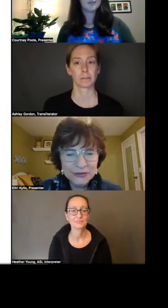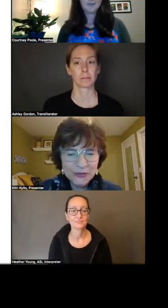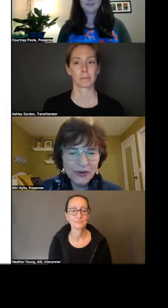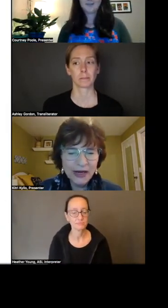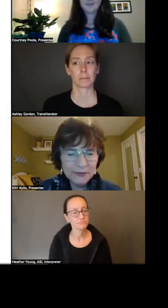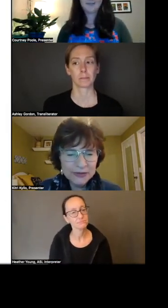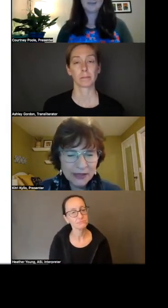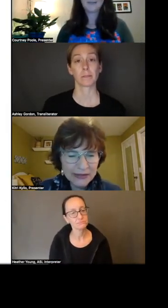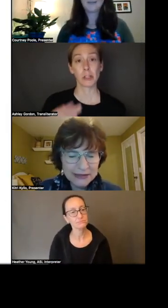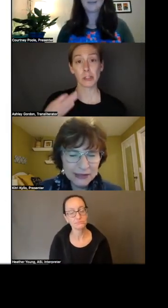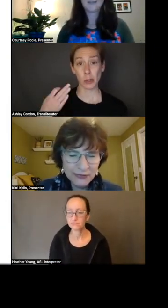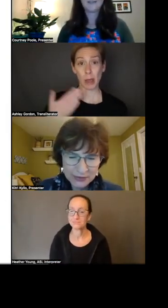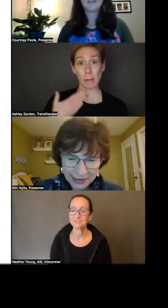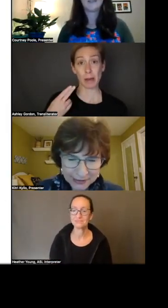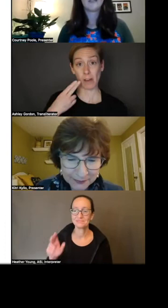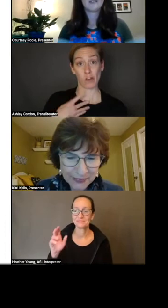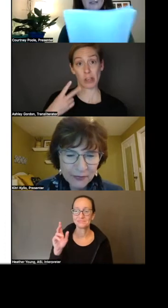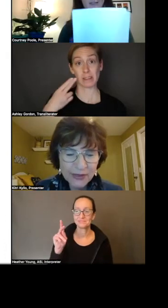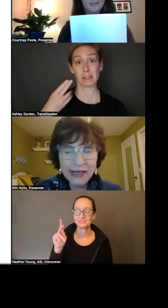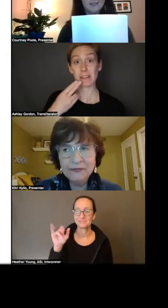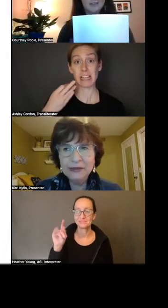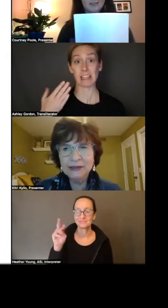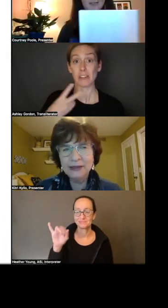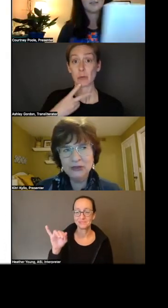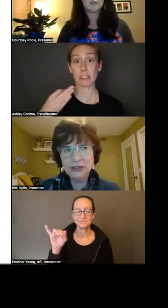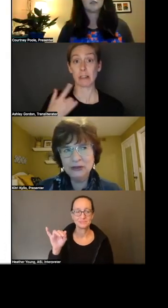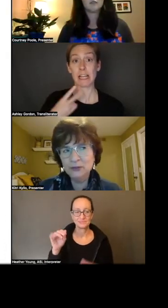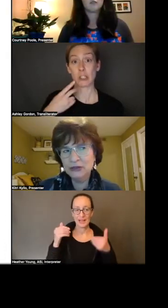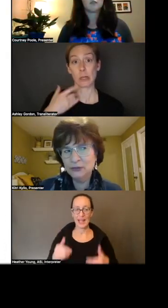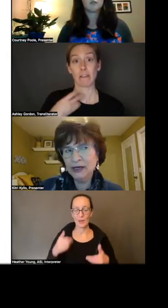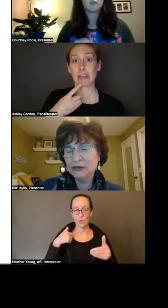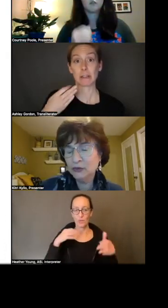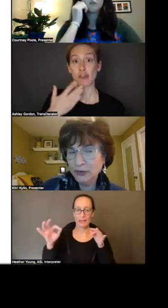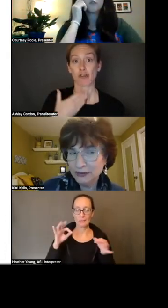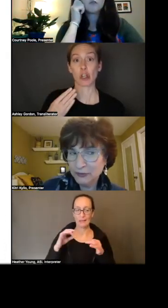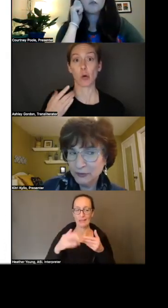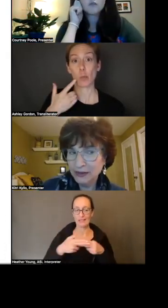So I'm covering these next few slides. And we have a little demonstration in which we ask you to participate.